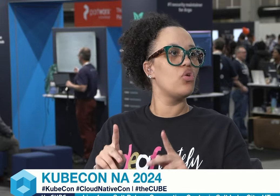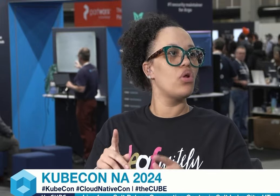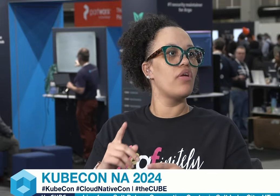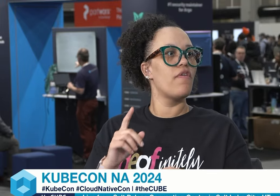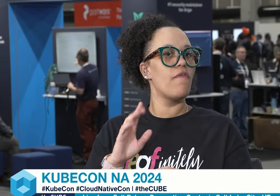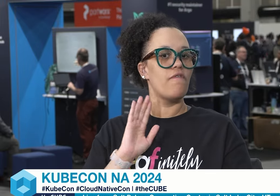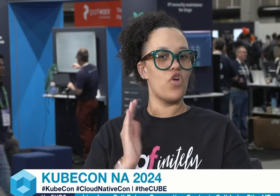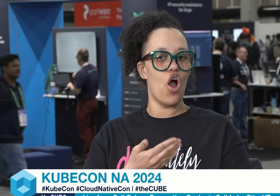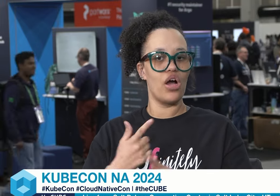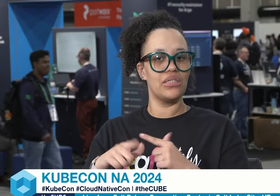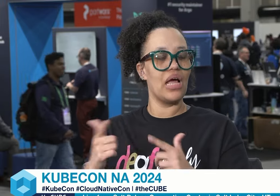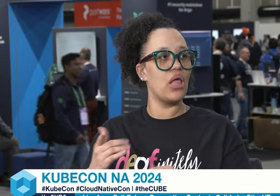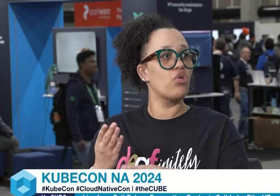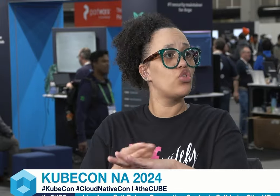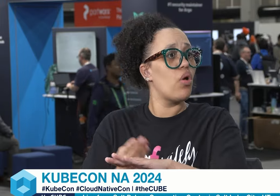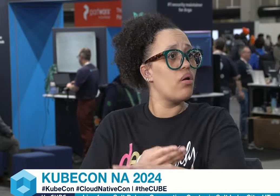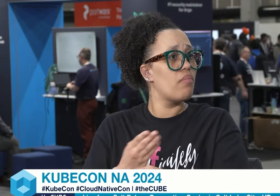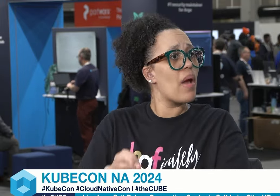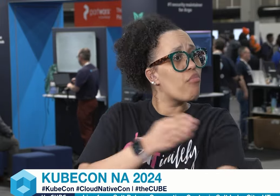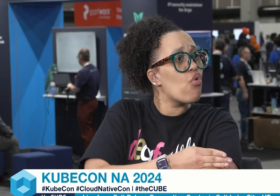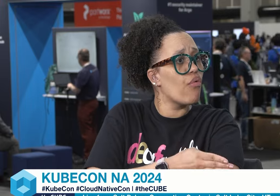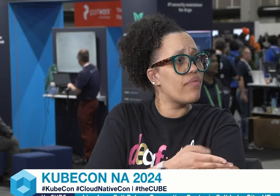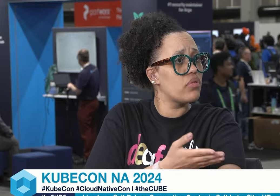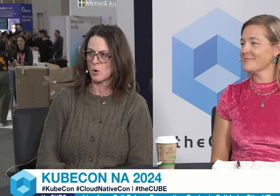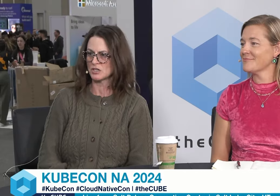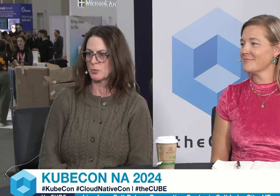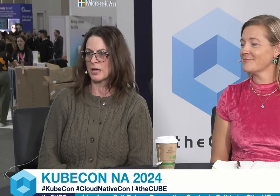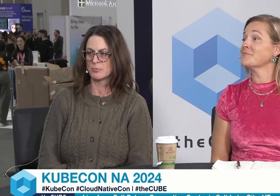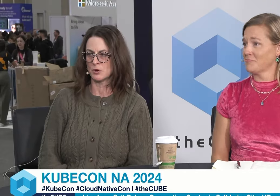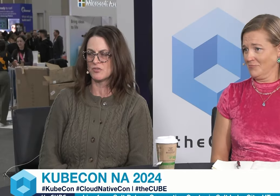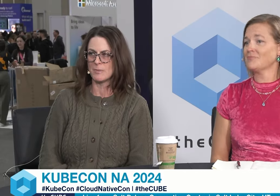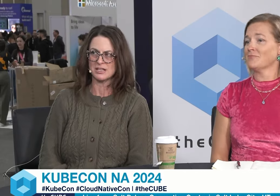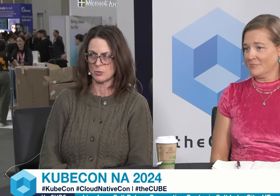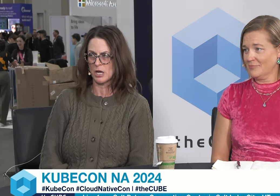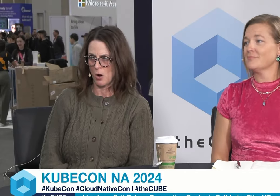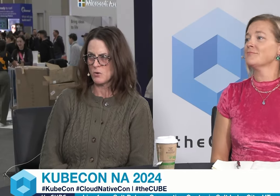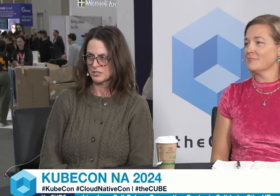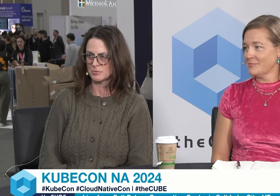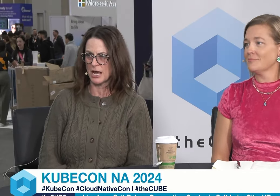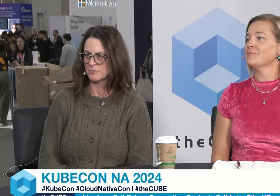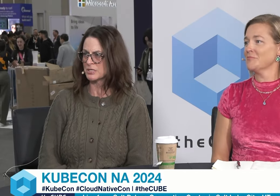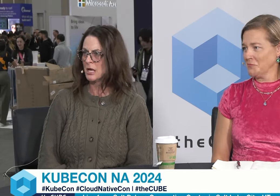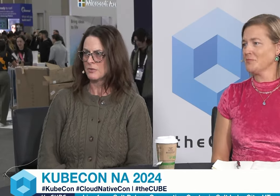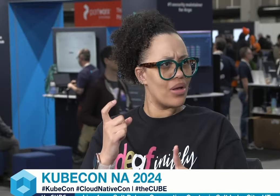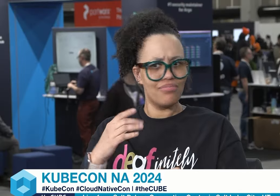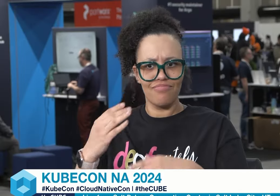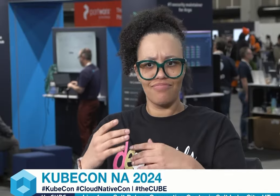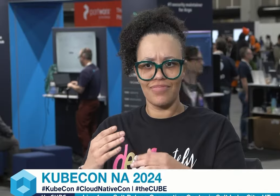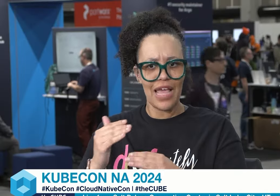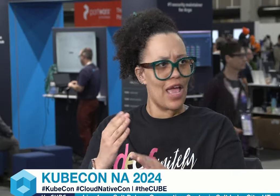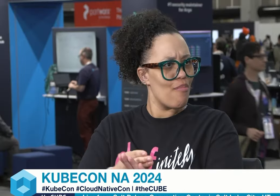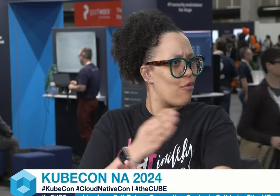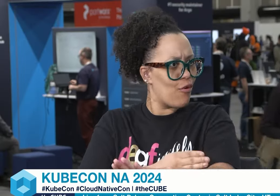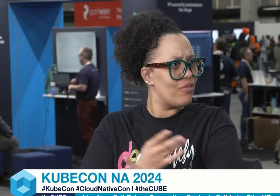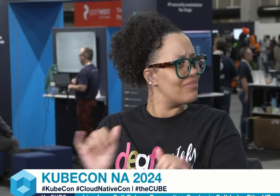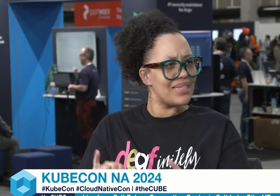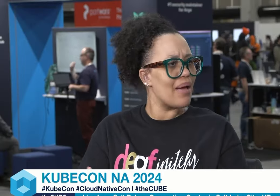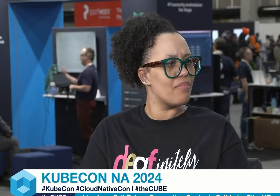for our deaf constituents, then we do that. Of course, we improve them as we go. Sometimes in open source,